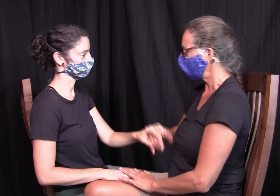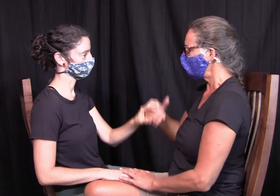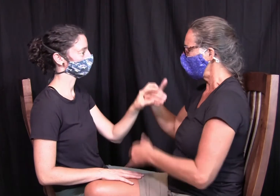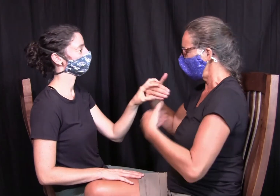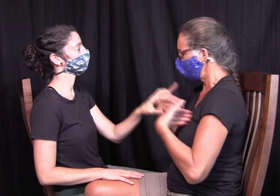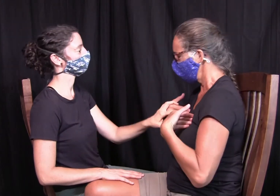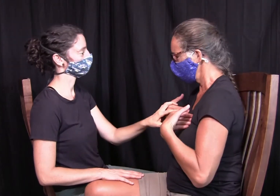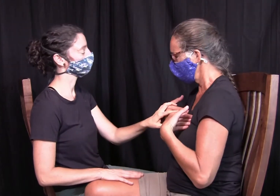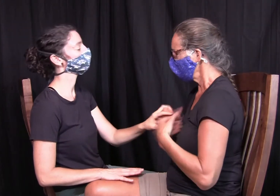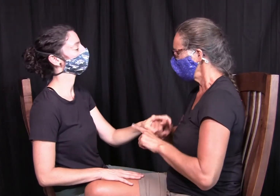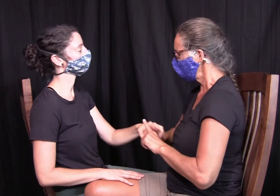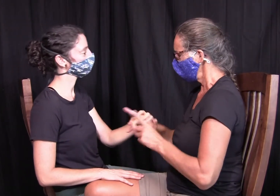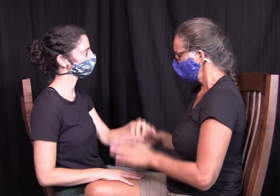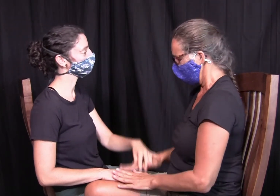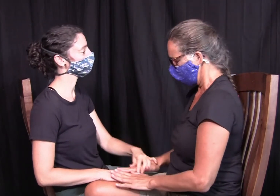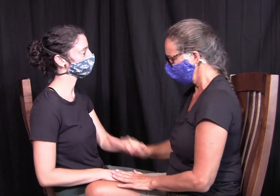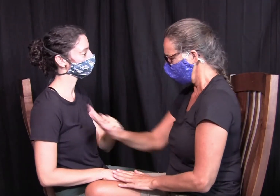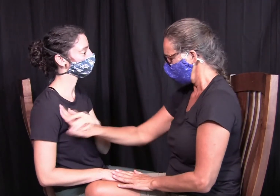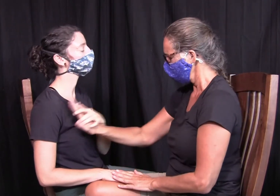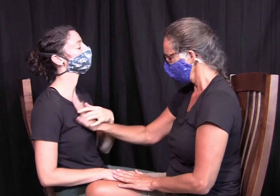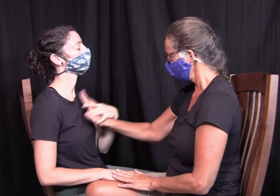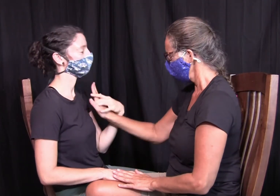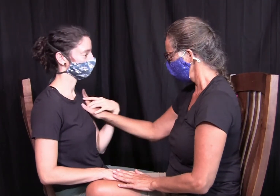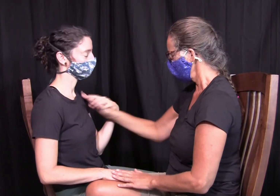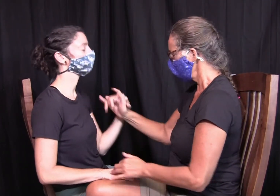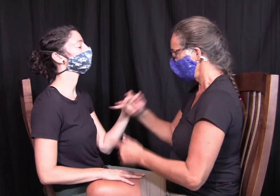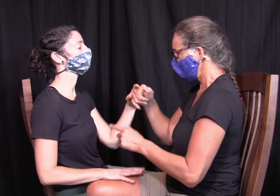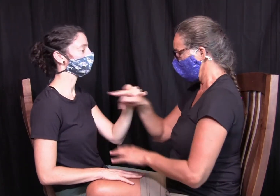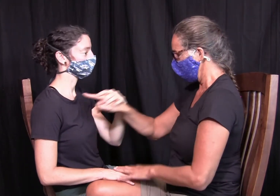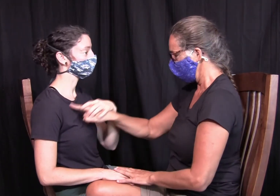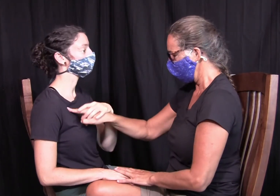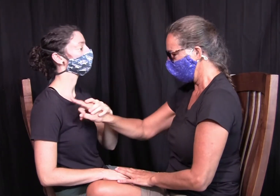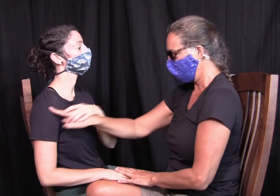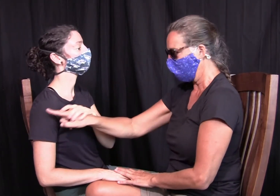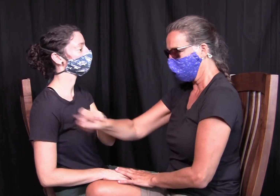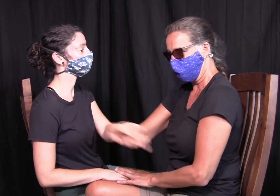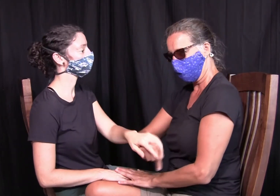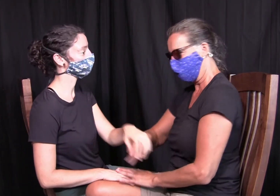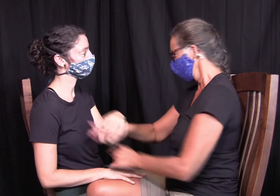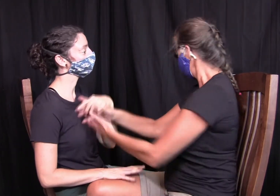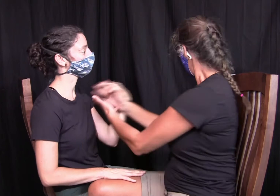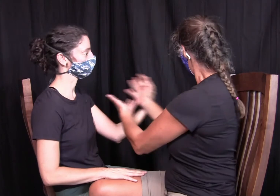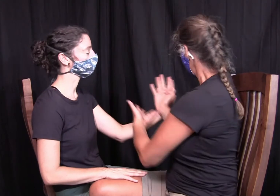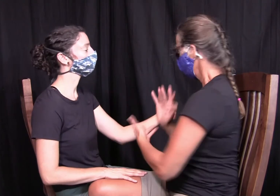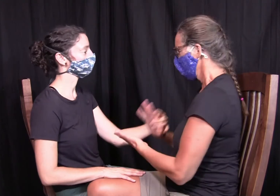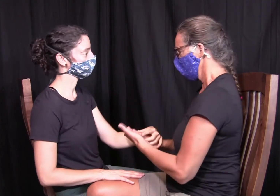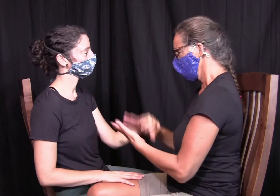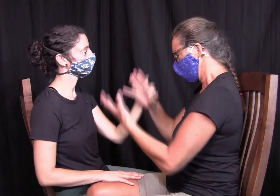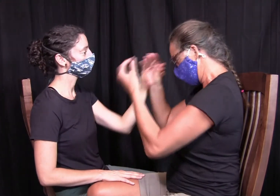With that understanding, let's explore tactile feedback in action. We will all practice Protactile backchanneling together.